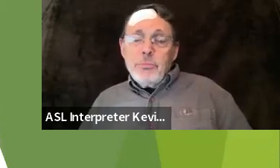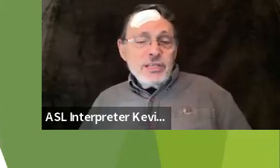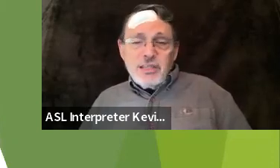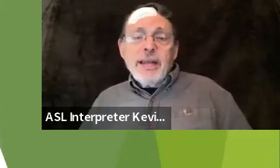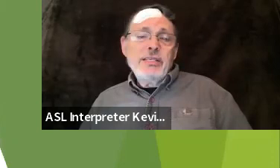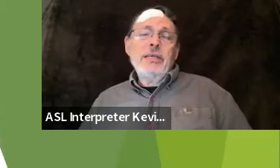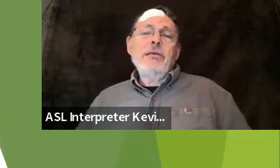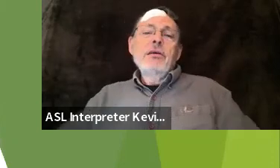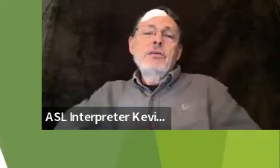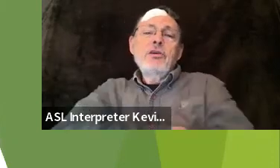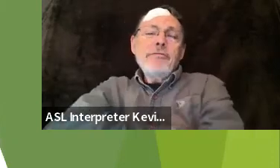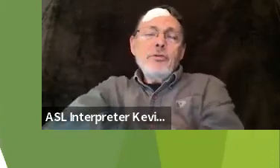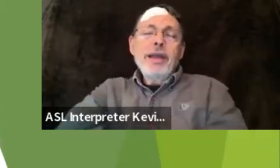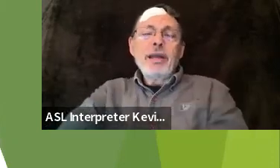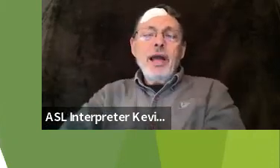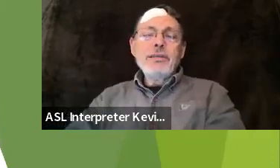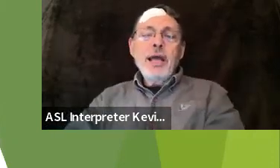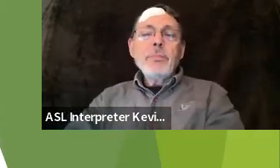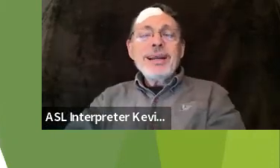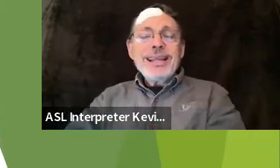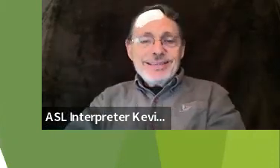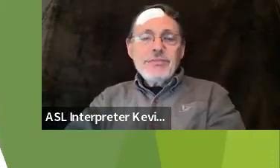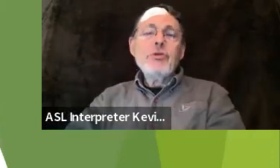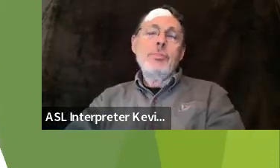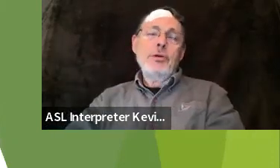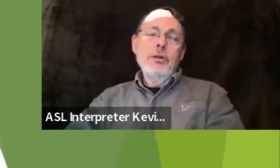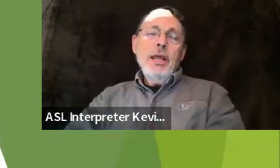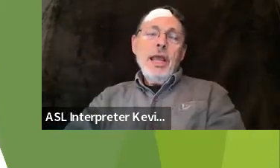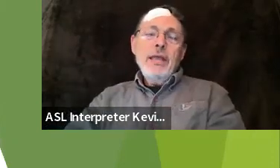It is not easy, so you have to recognize that, but it is doable.